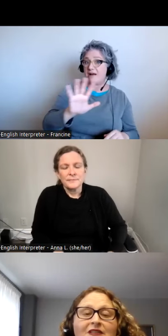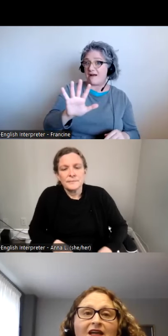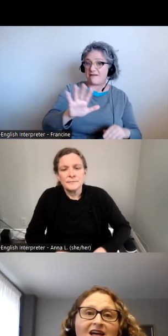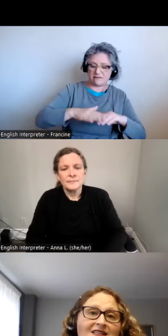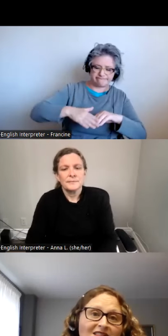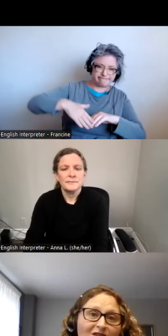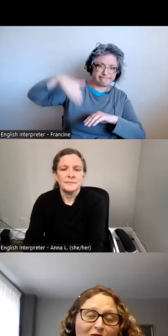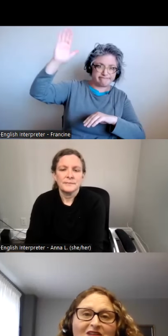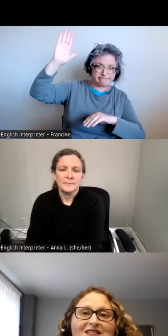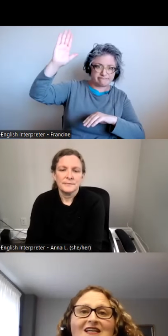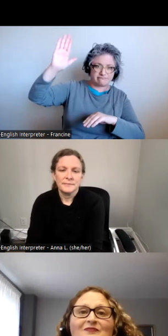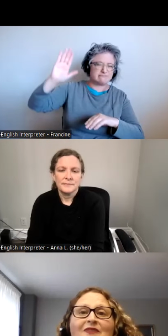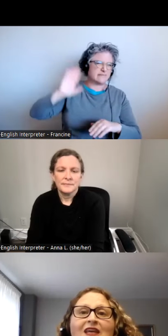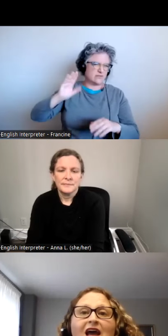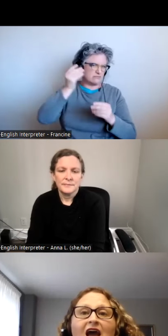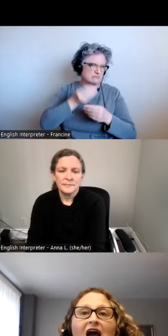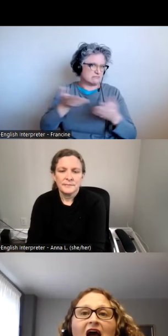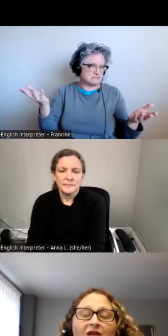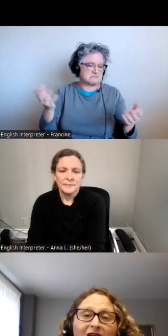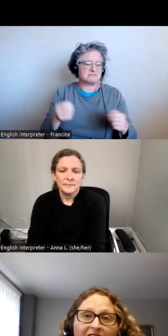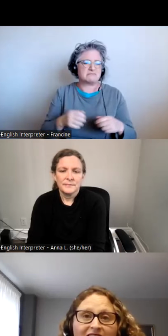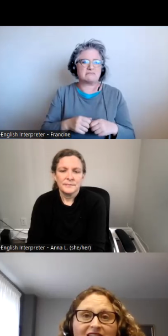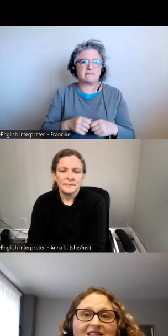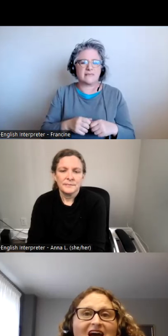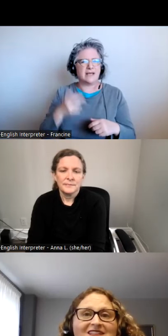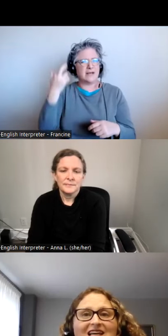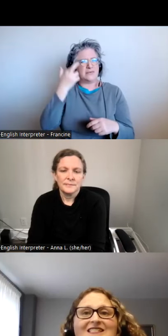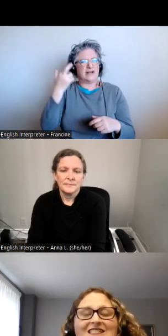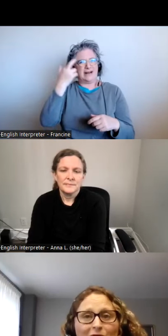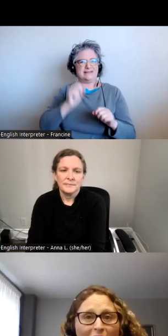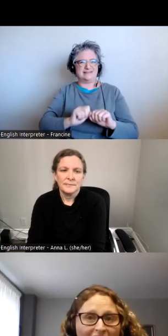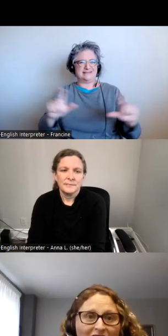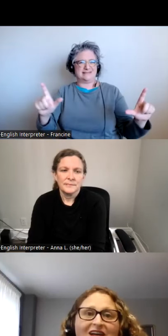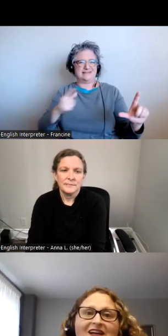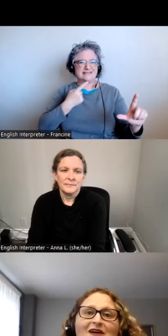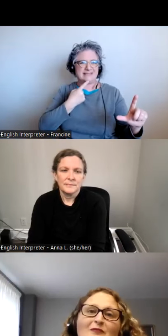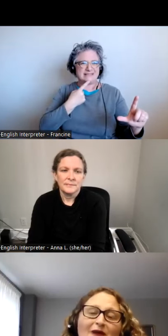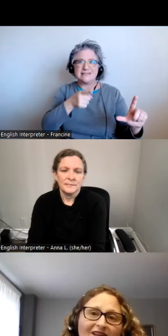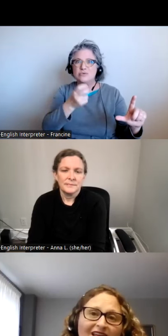bivalent BA4/5 booster. This booster is now approved for